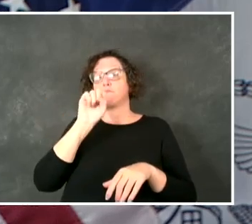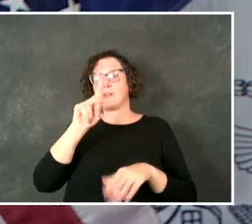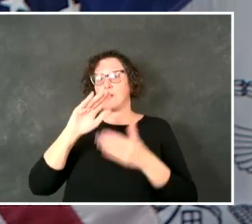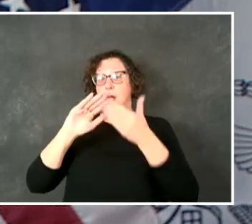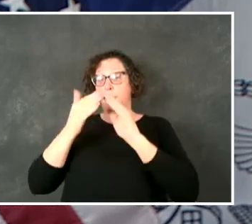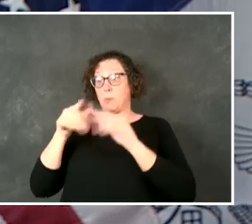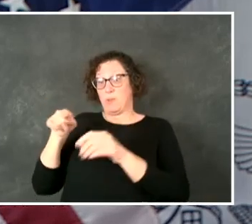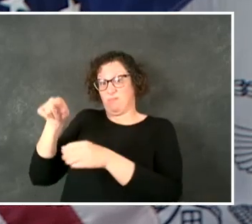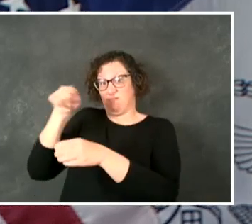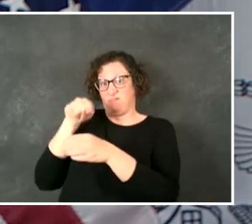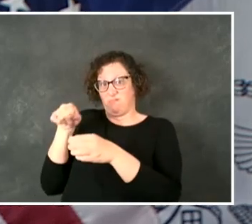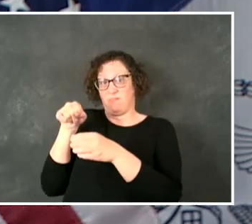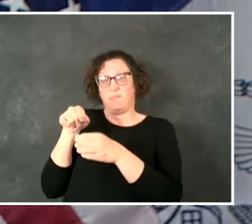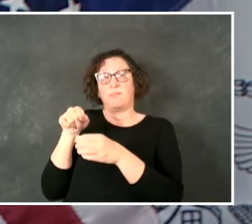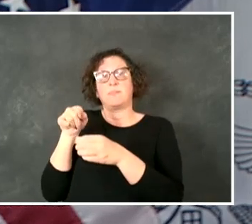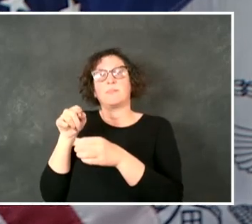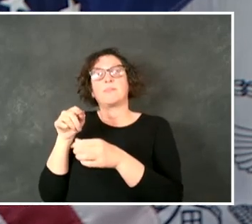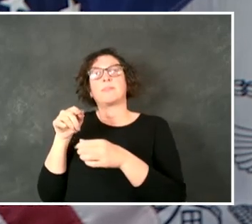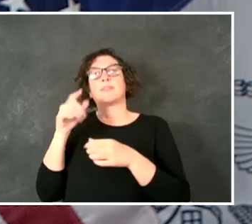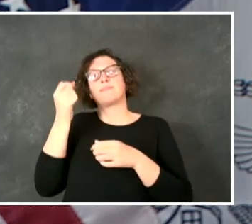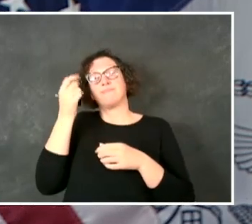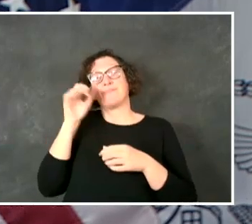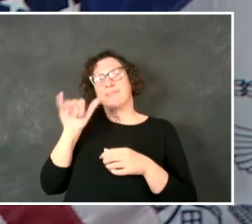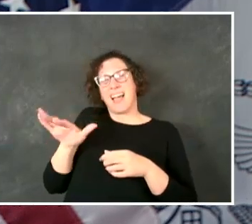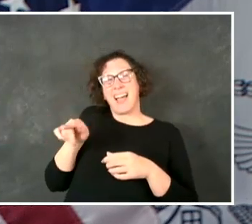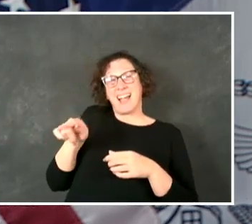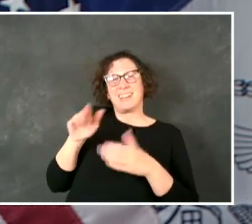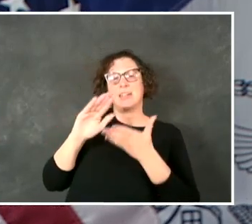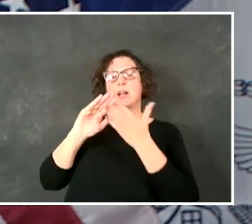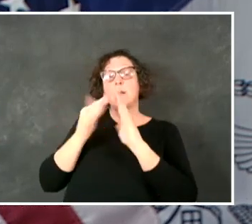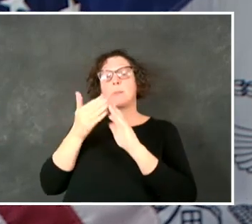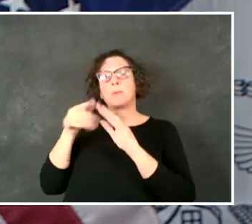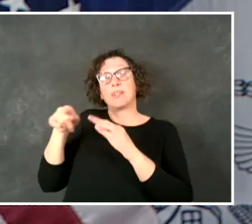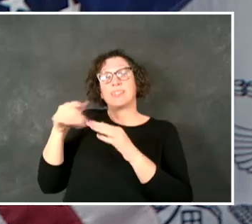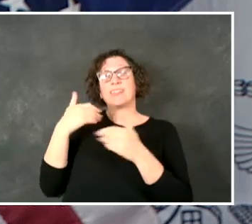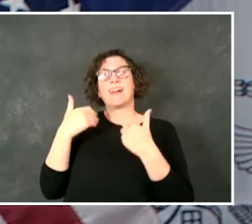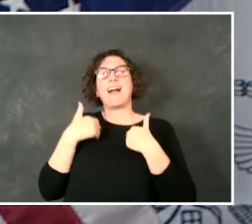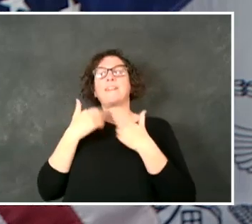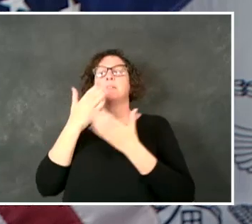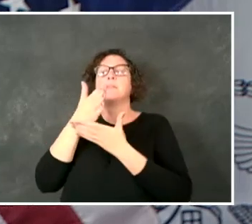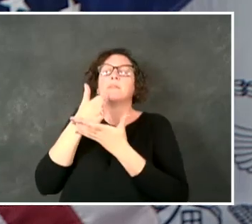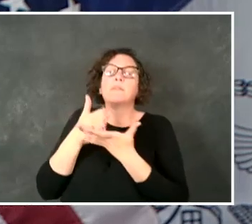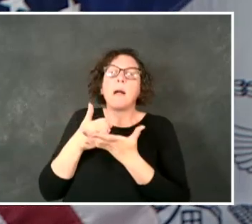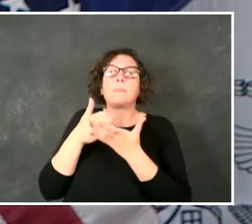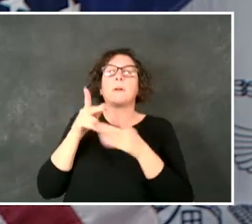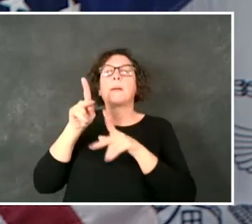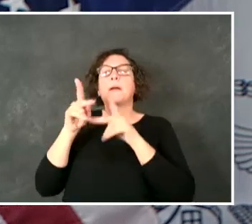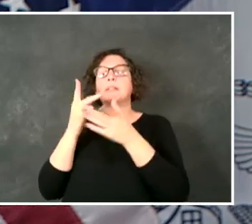COMMUNITIES HARDEST HIT. EVERY COMMUNITY IN NEW YORK CITY HAS SOME KIND OF